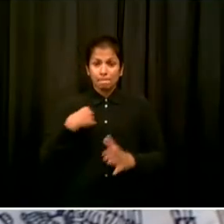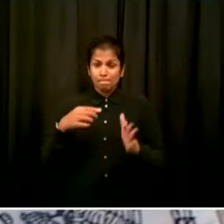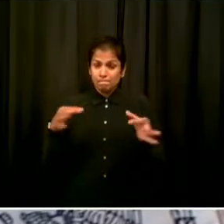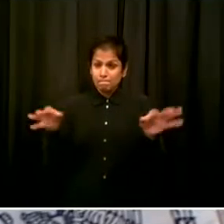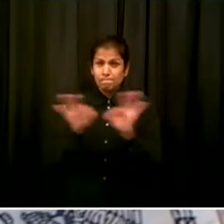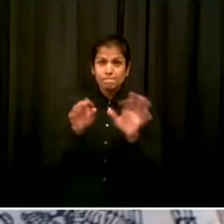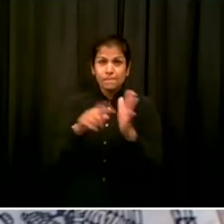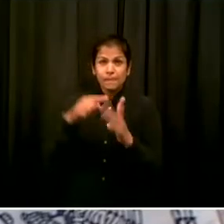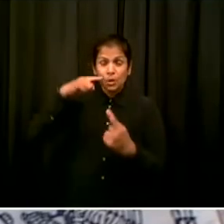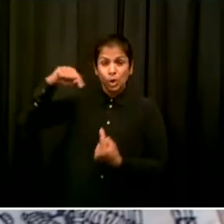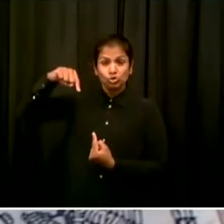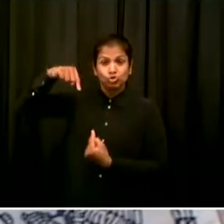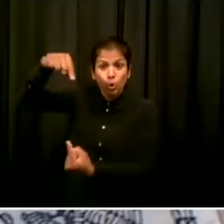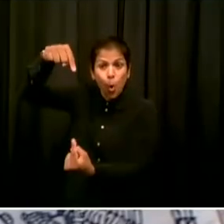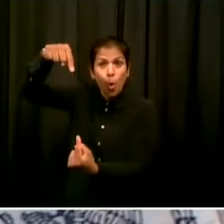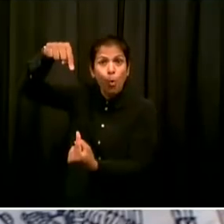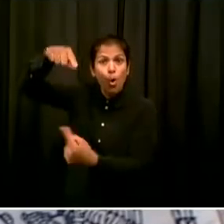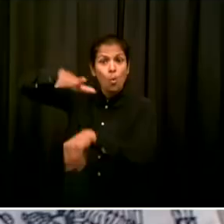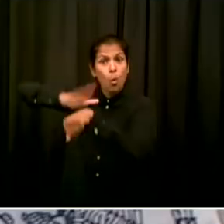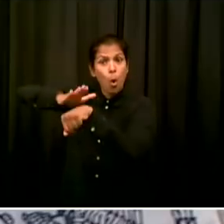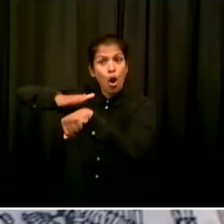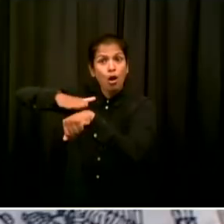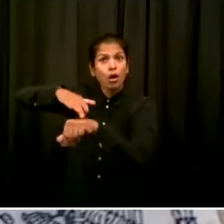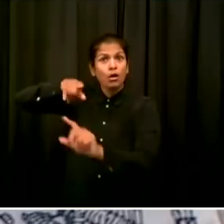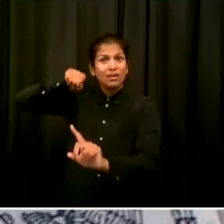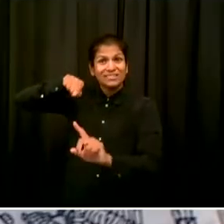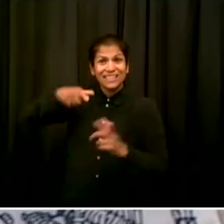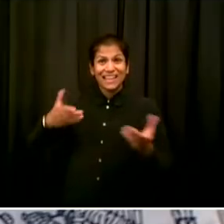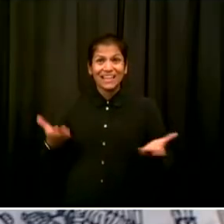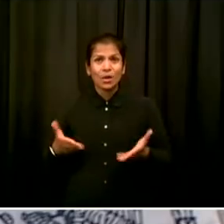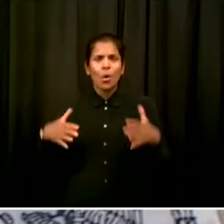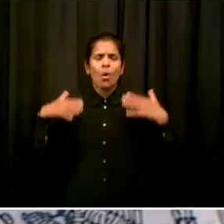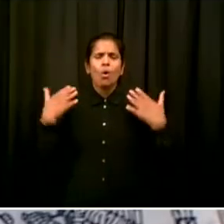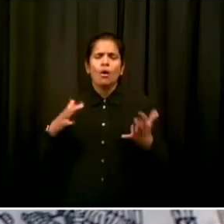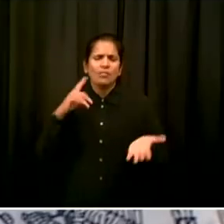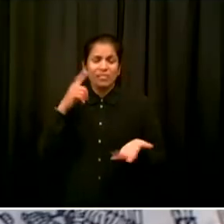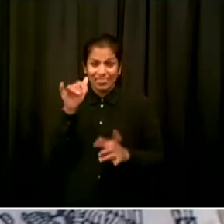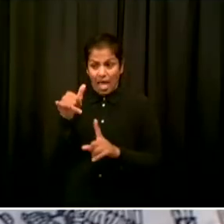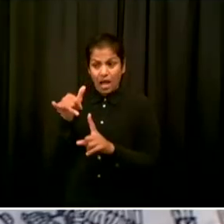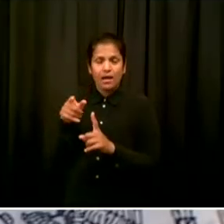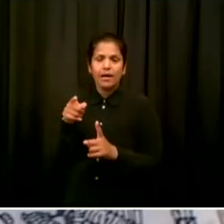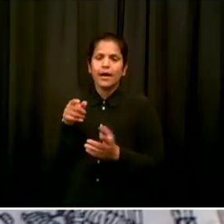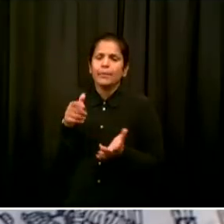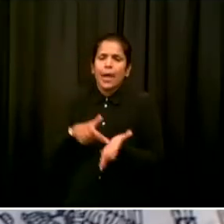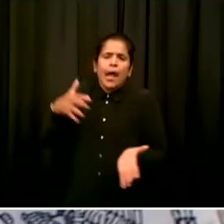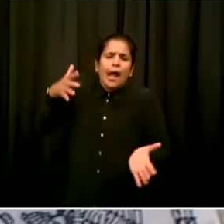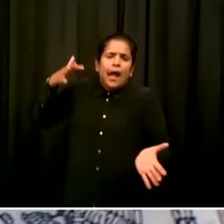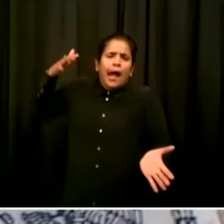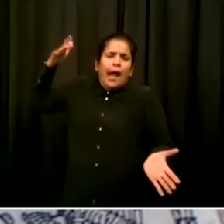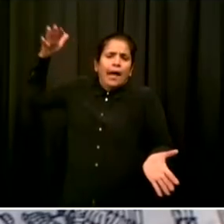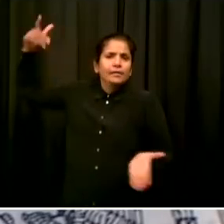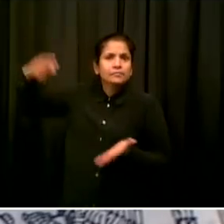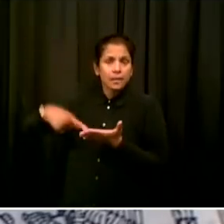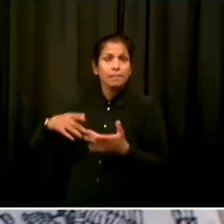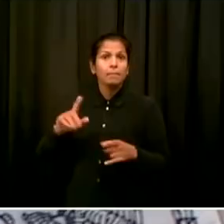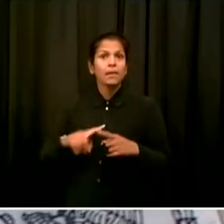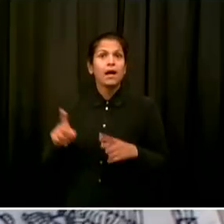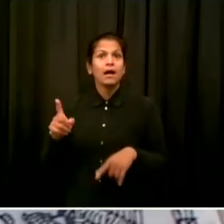GOAT READY FOR THE STORM AND TO HELP GET NEW YORKERS THROUGH IT.